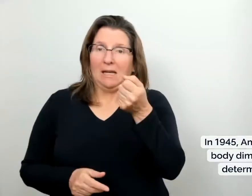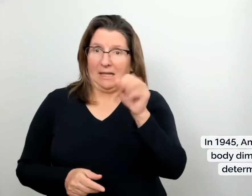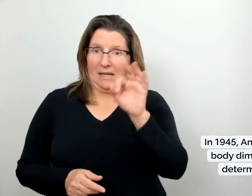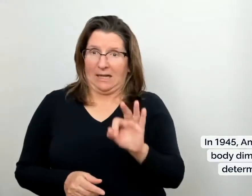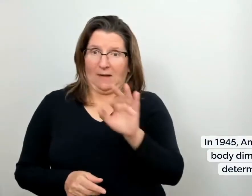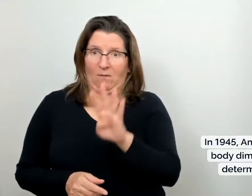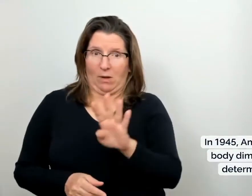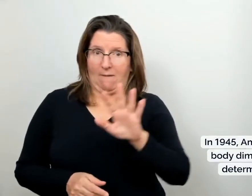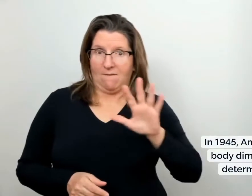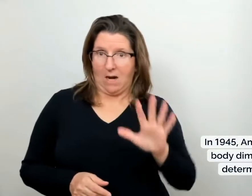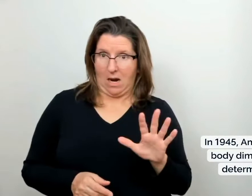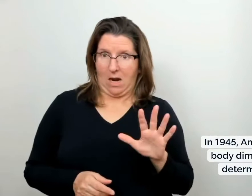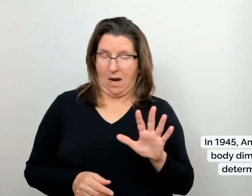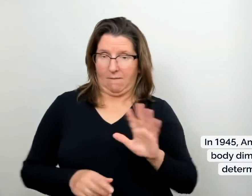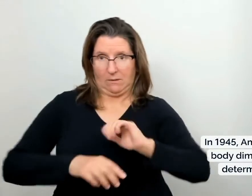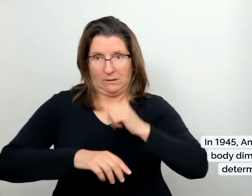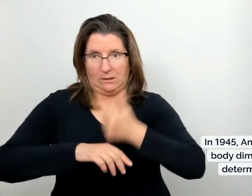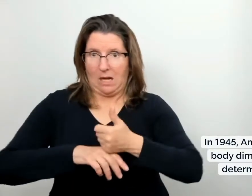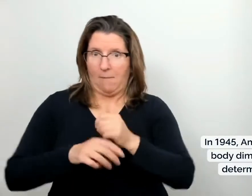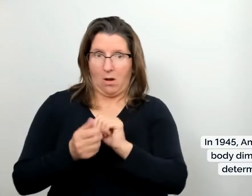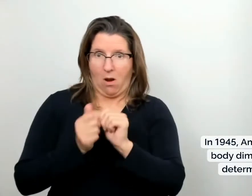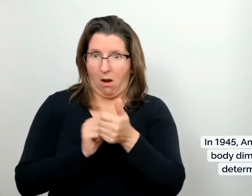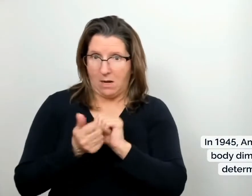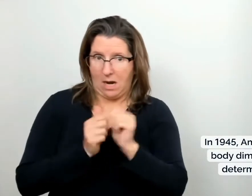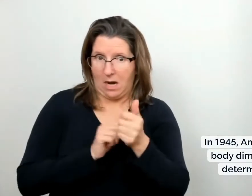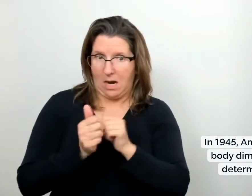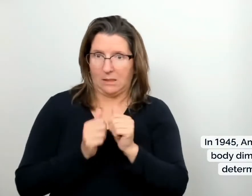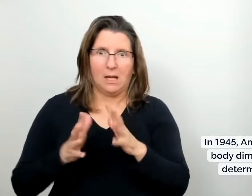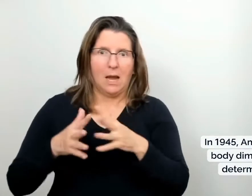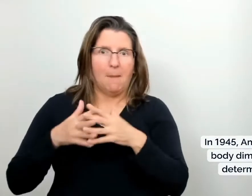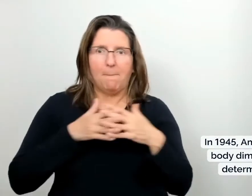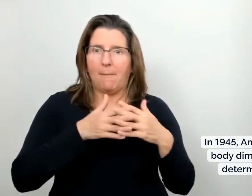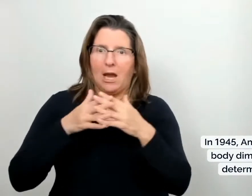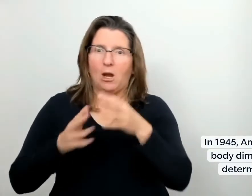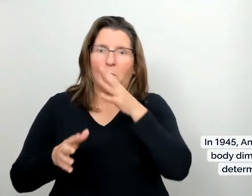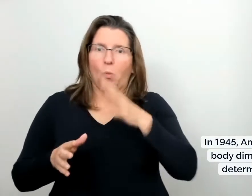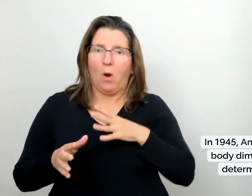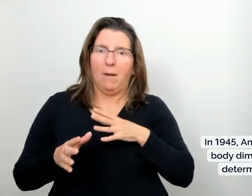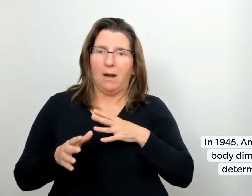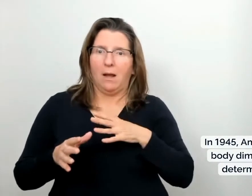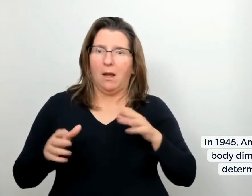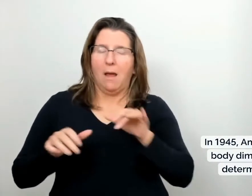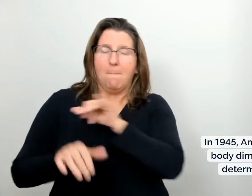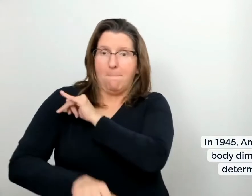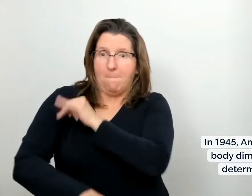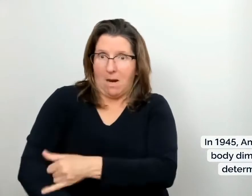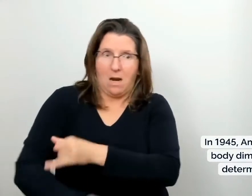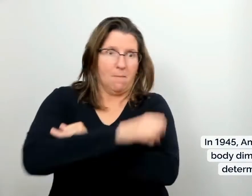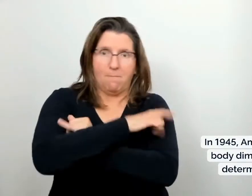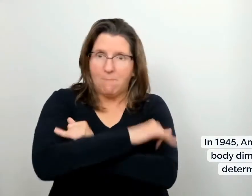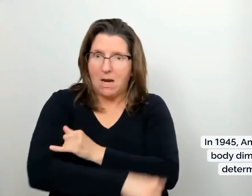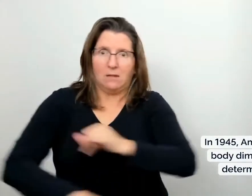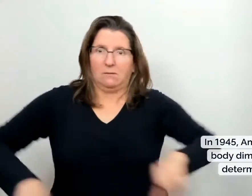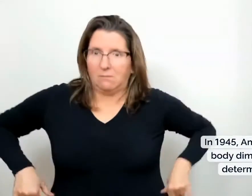In 1945 a contest was set up inviting American women to submit their measurements,